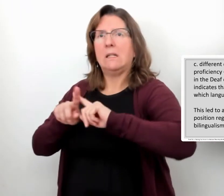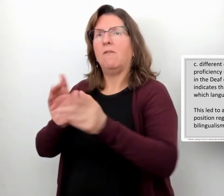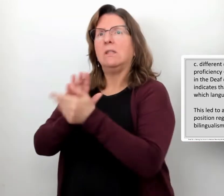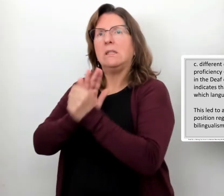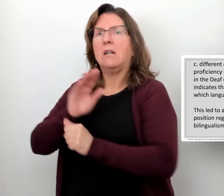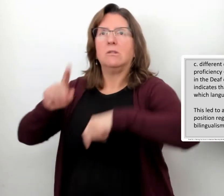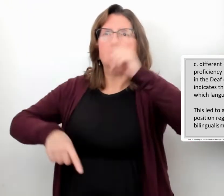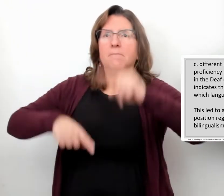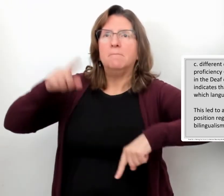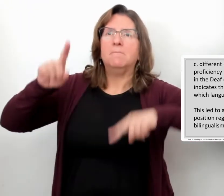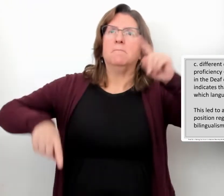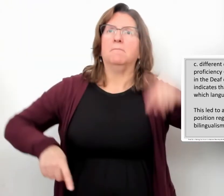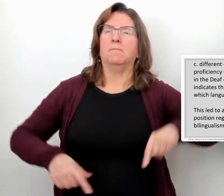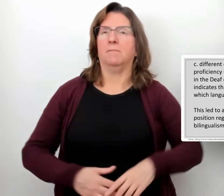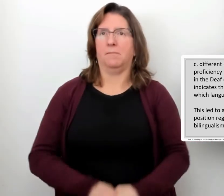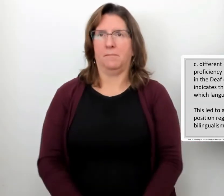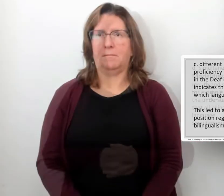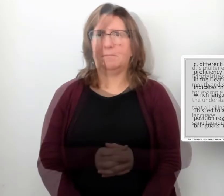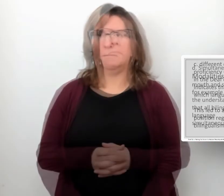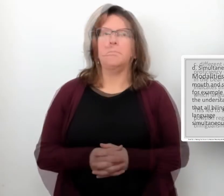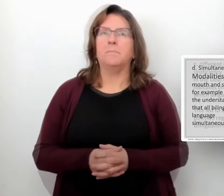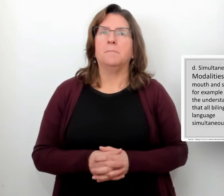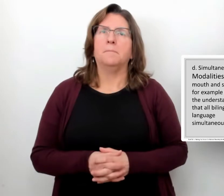Using skills derived from one . . . upon the other.